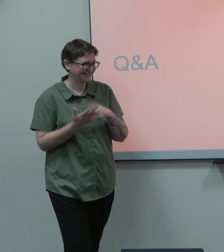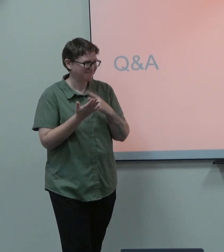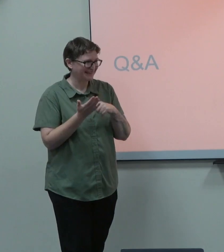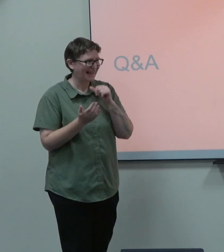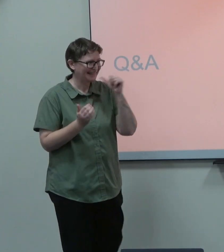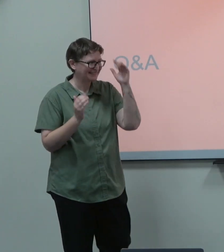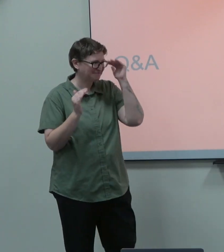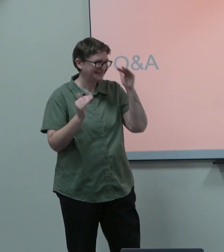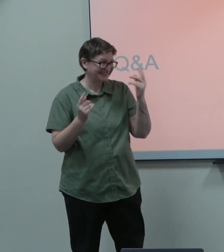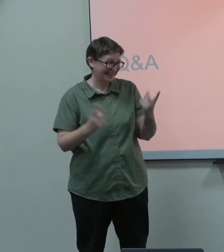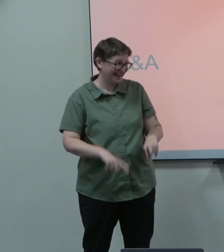Yeah, definitely.